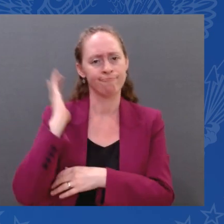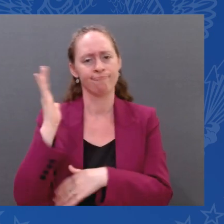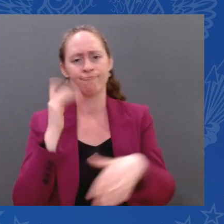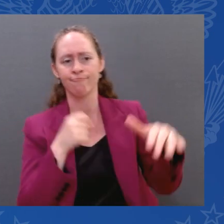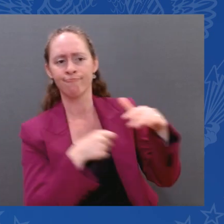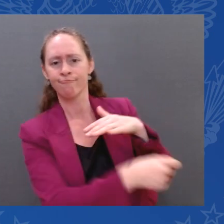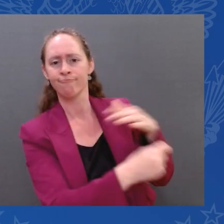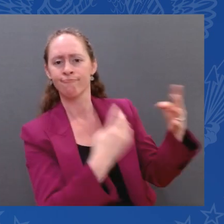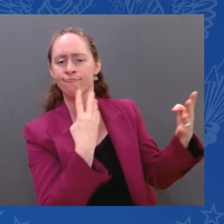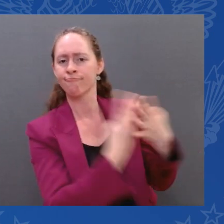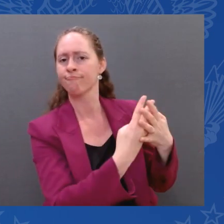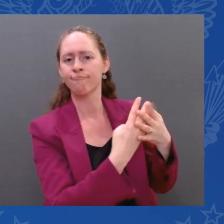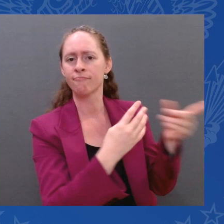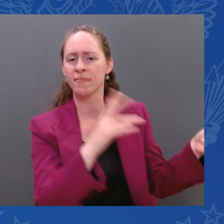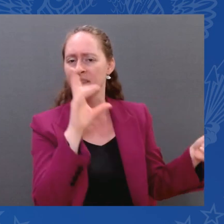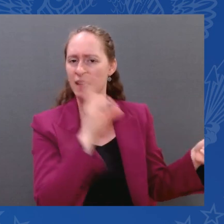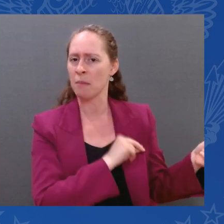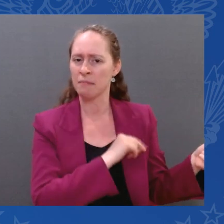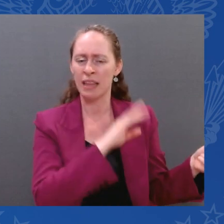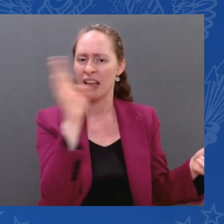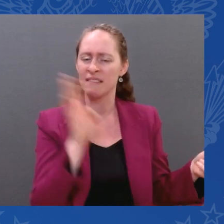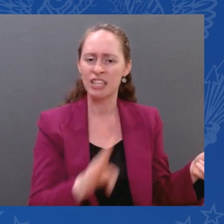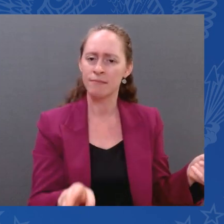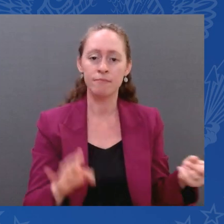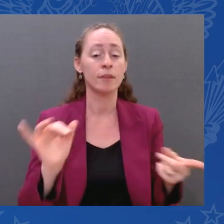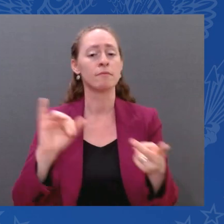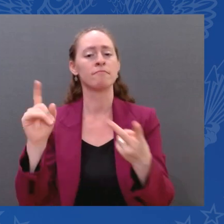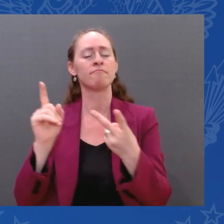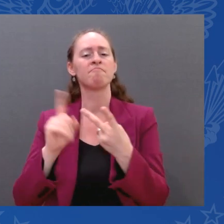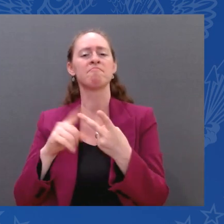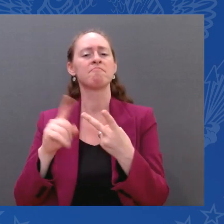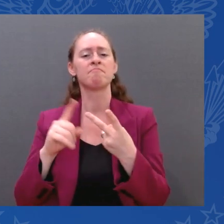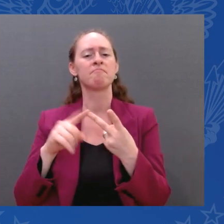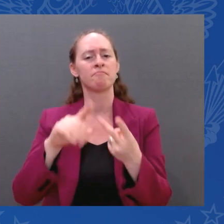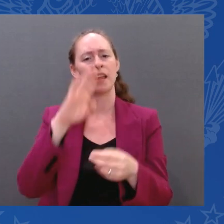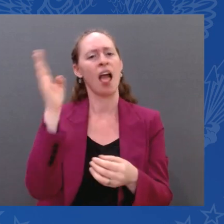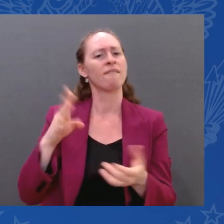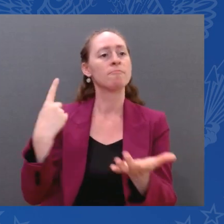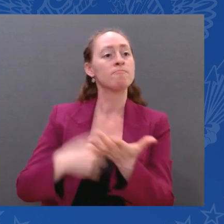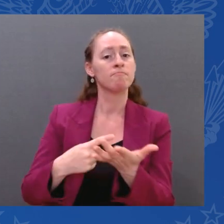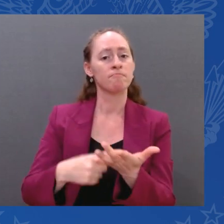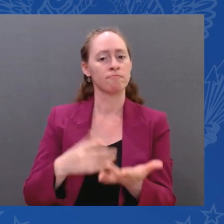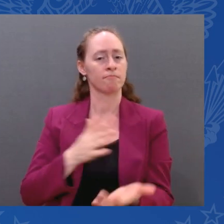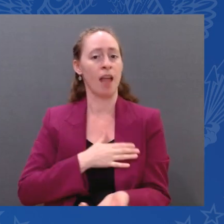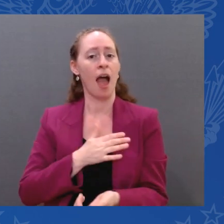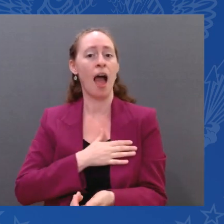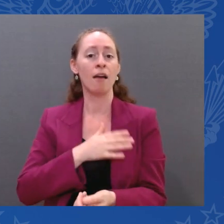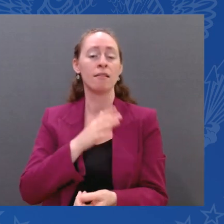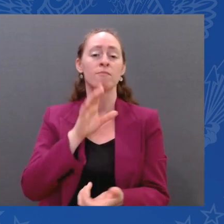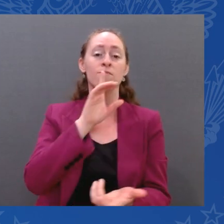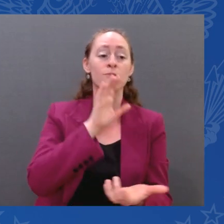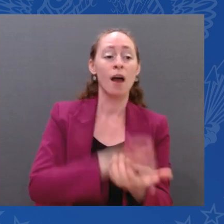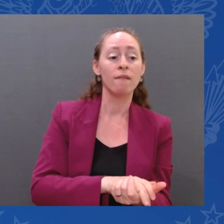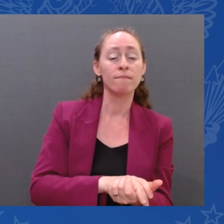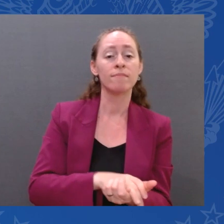The pain were significantly different, but somehow we seemed to understand one another. It was a long time ago.